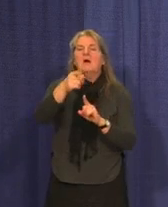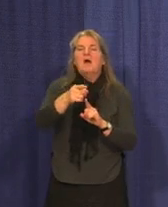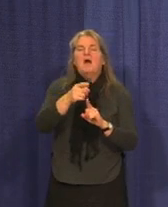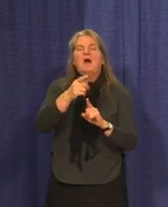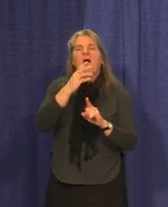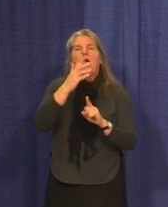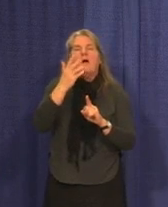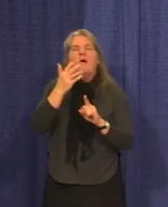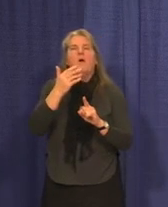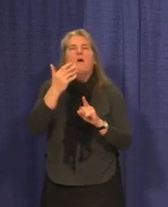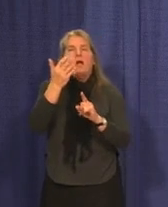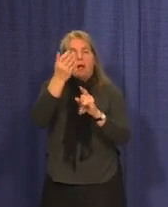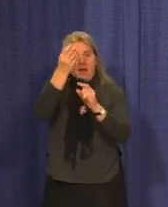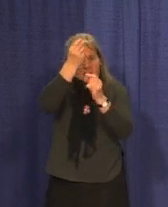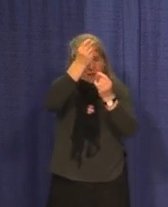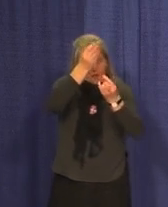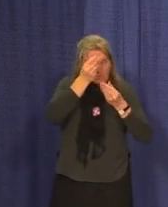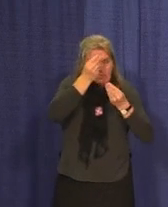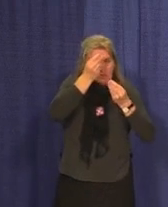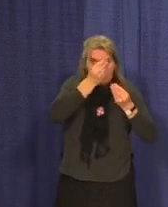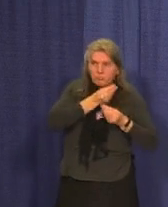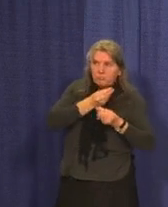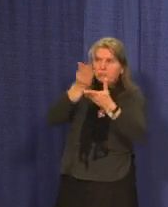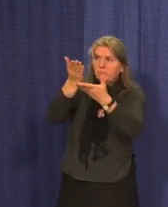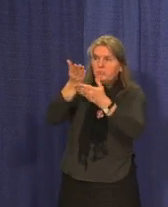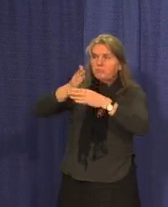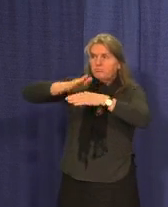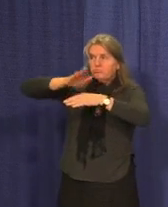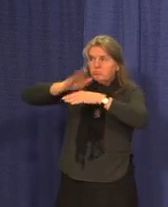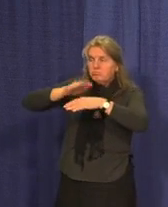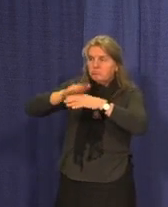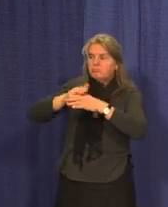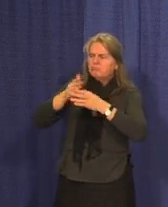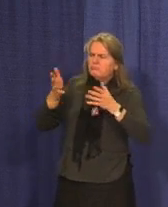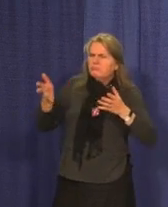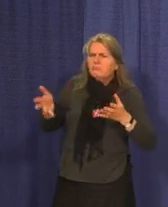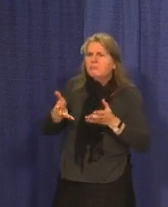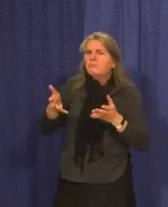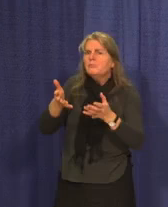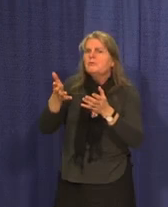be working with just giving you the information as we receive it, giving you the best advice